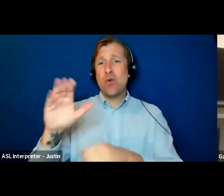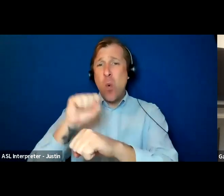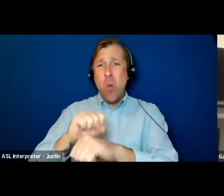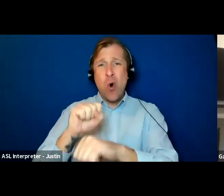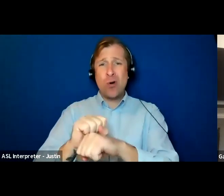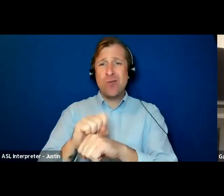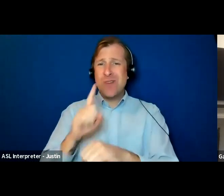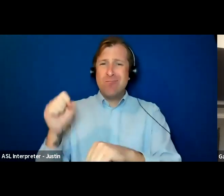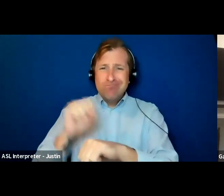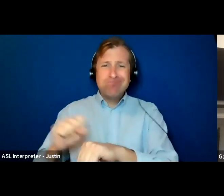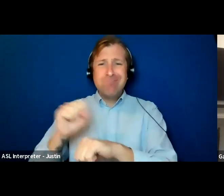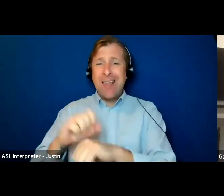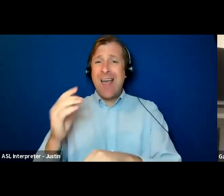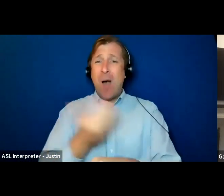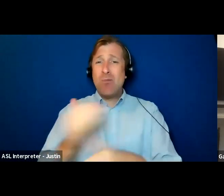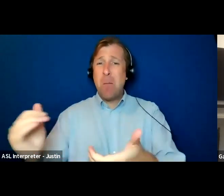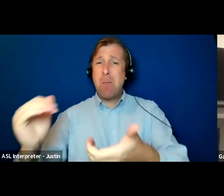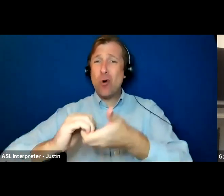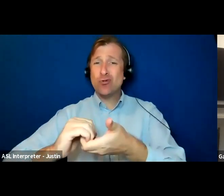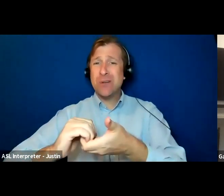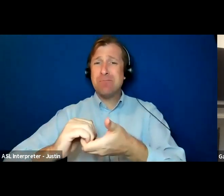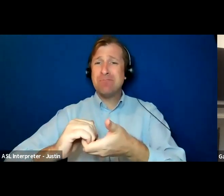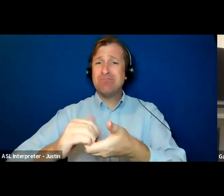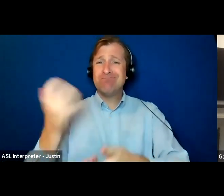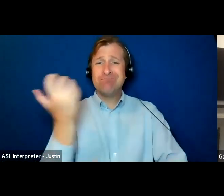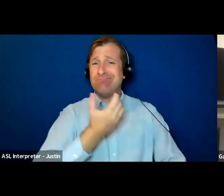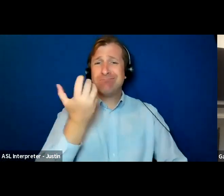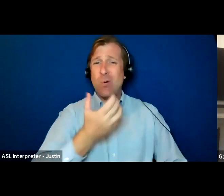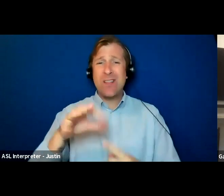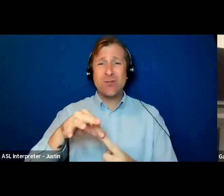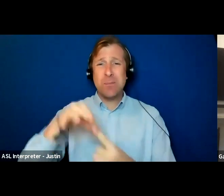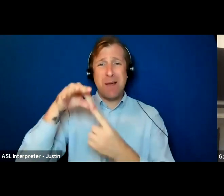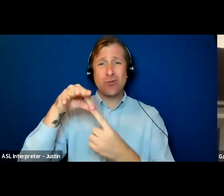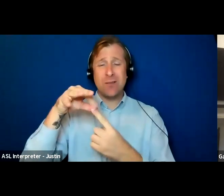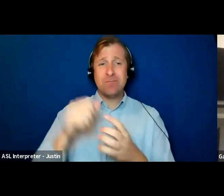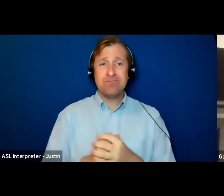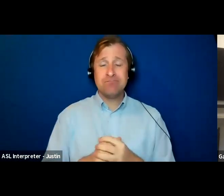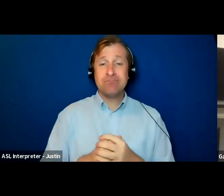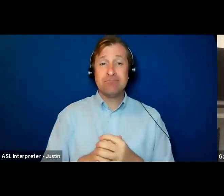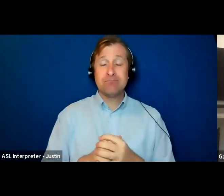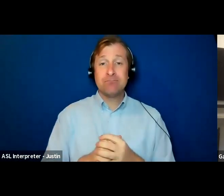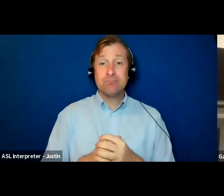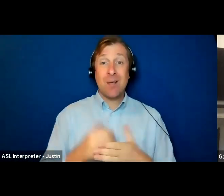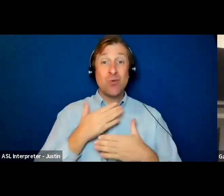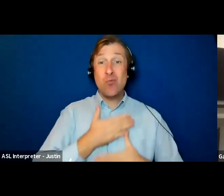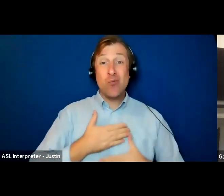This partnership has been truly, truly special. I'm grateful that we're able to do this work